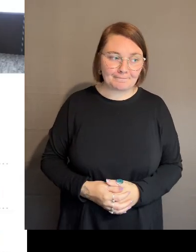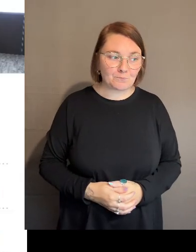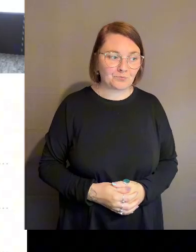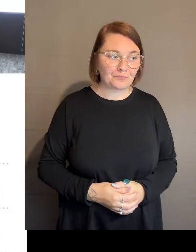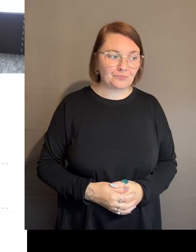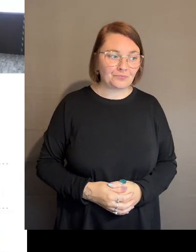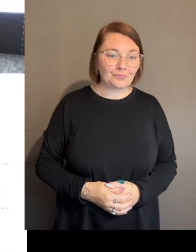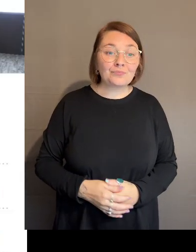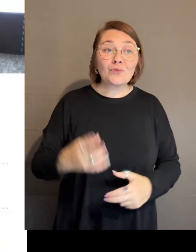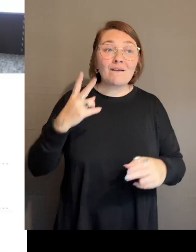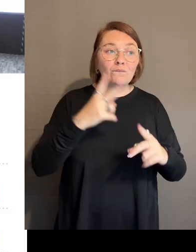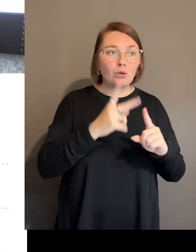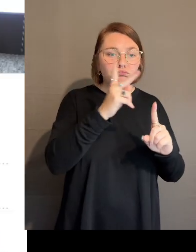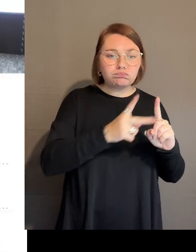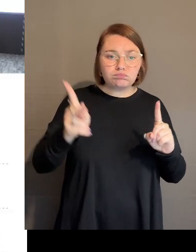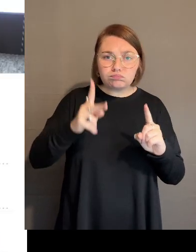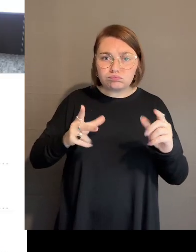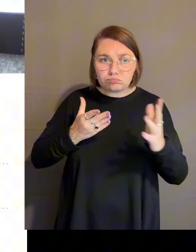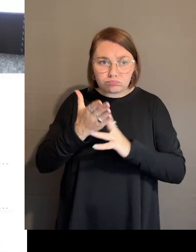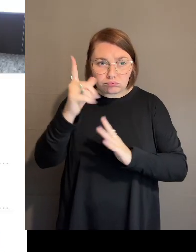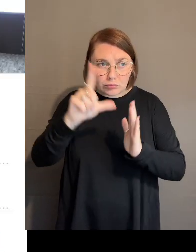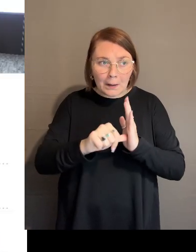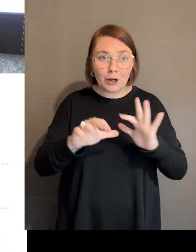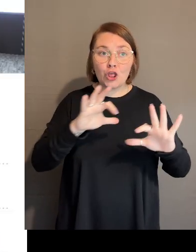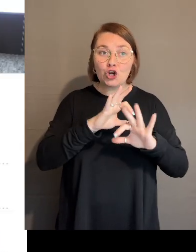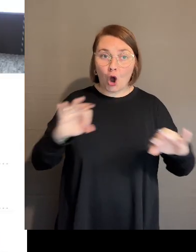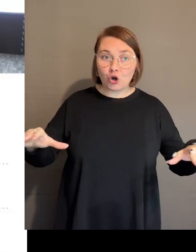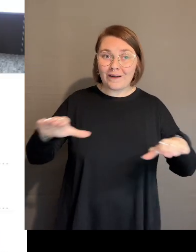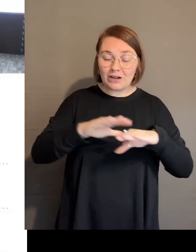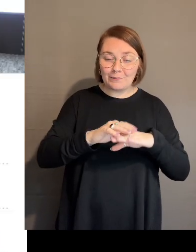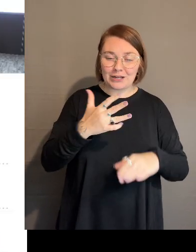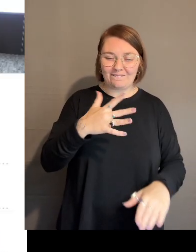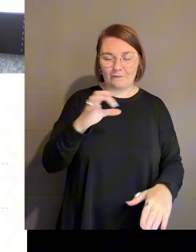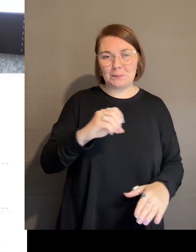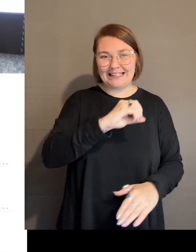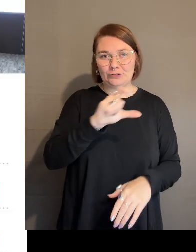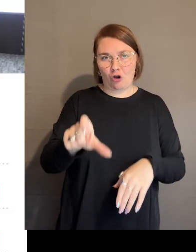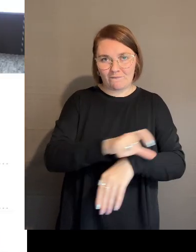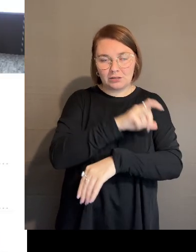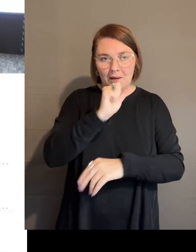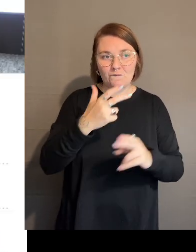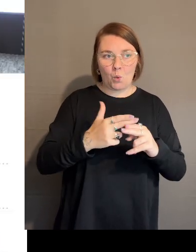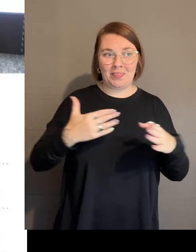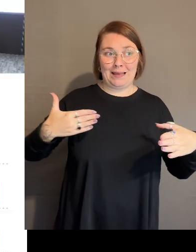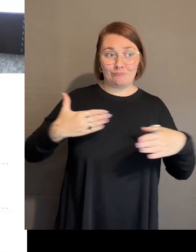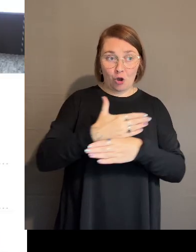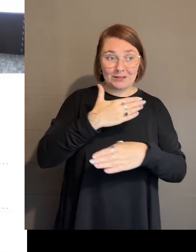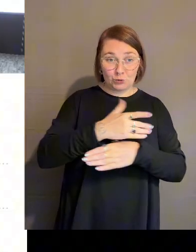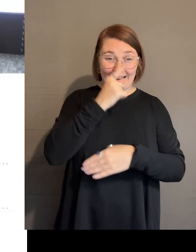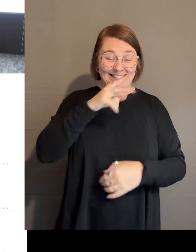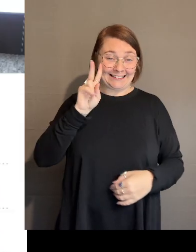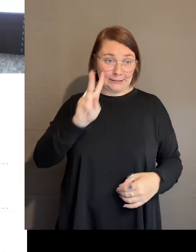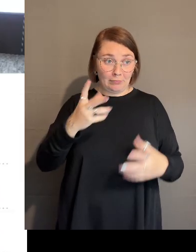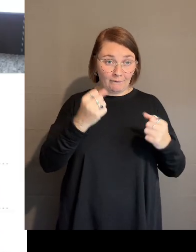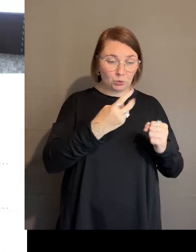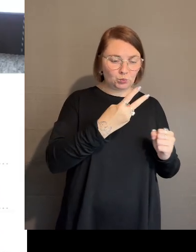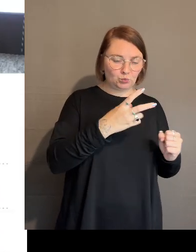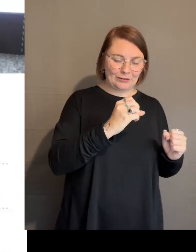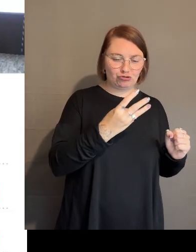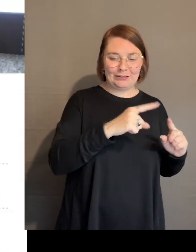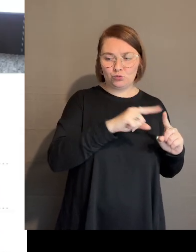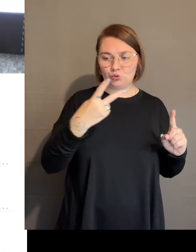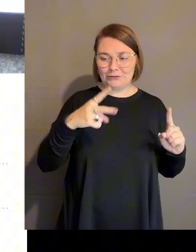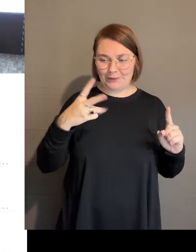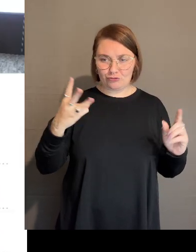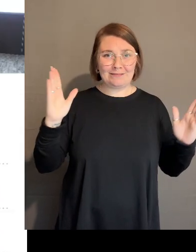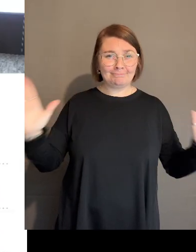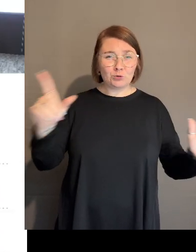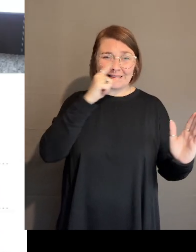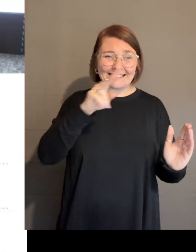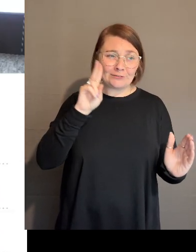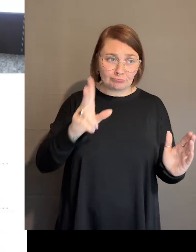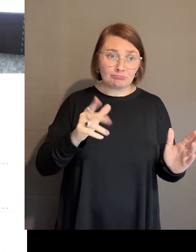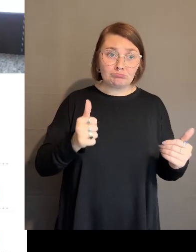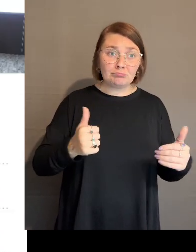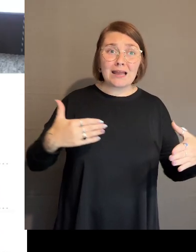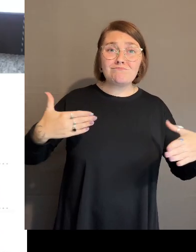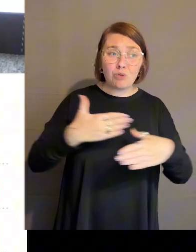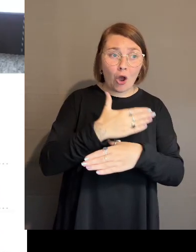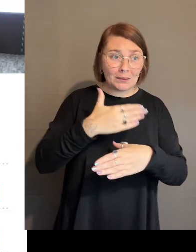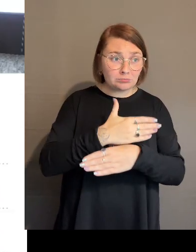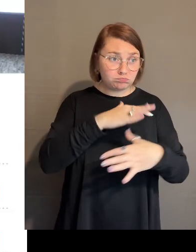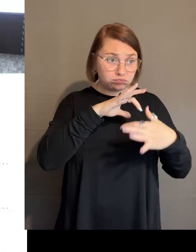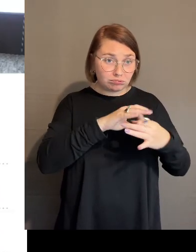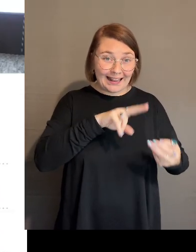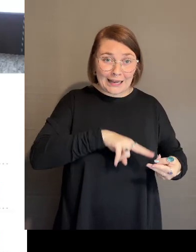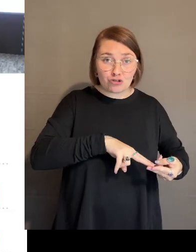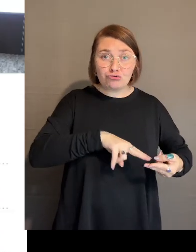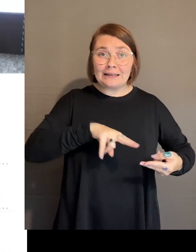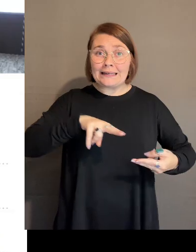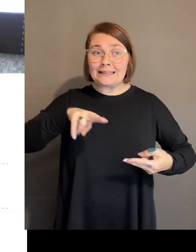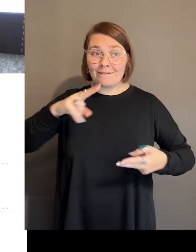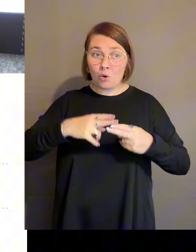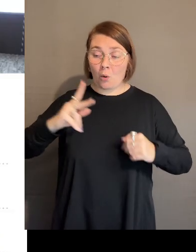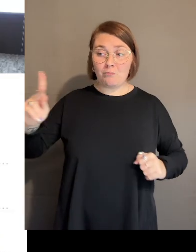For the trends over time, the non-overlapping 95% confidence intervals for employment between 2003 and 2023 showed that employment prevalences increased over time for both groups.